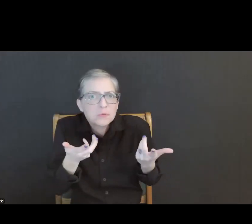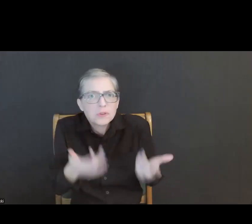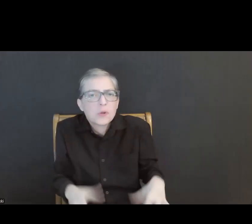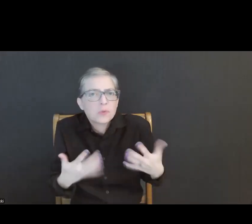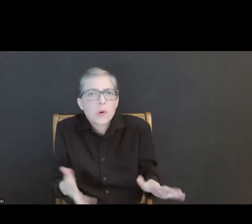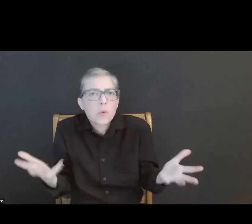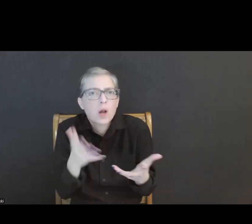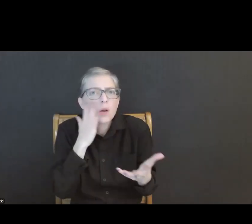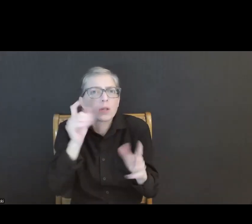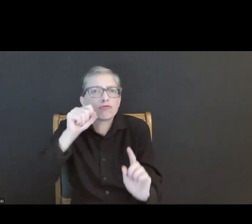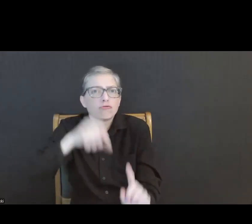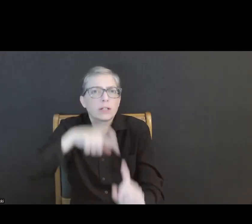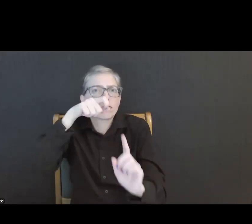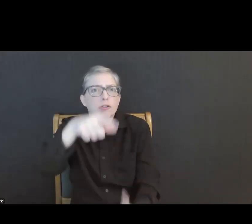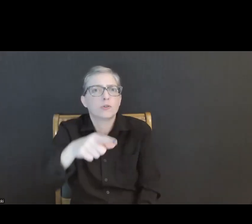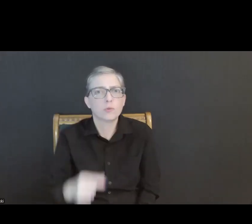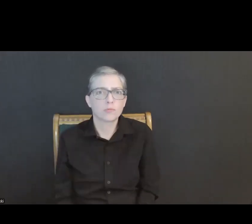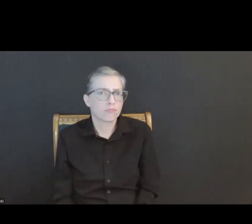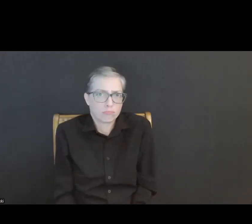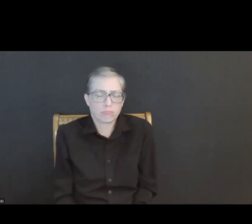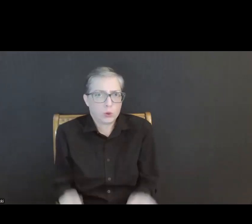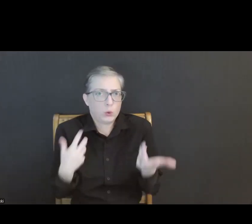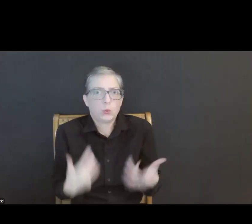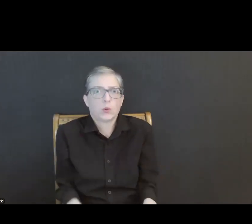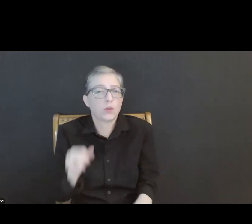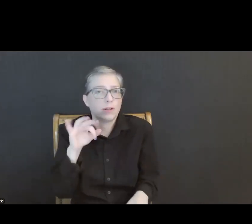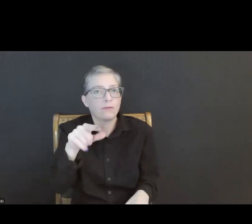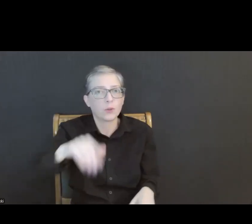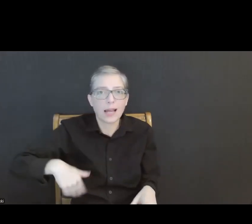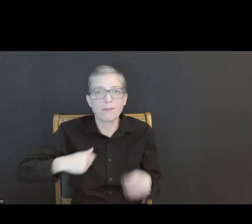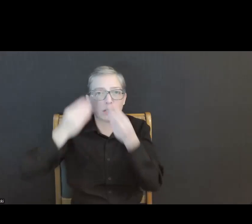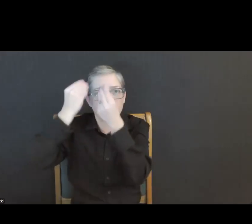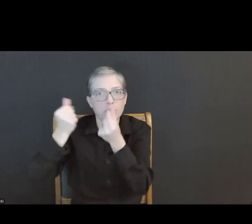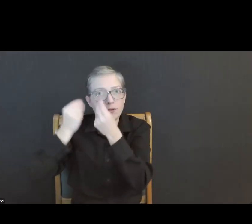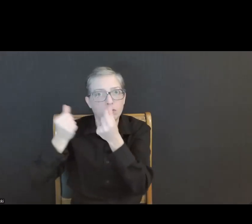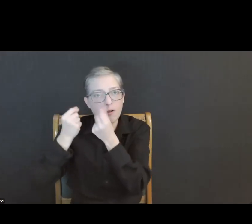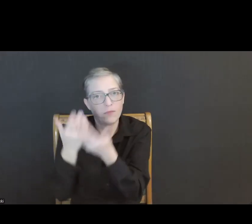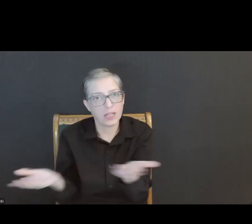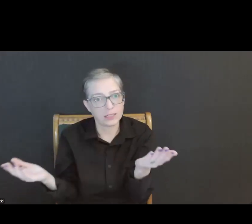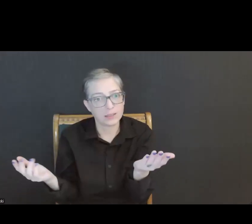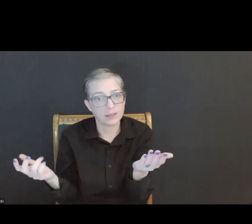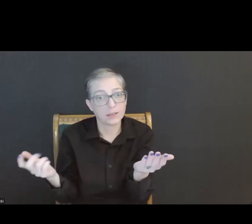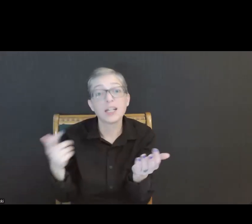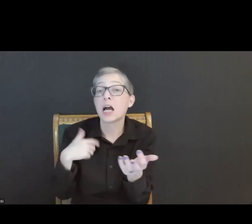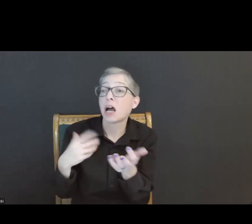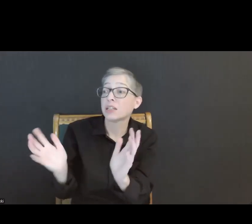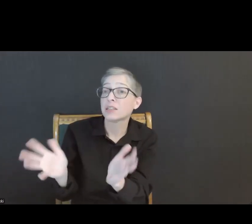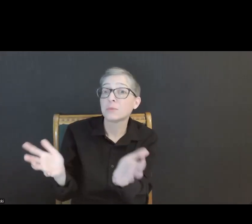that you haven't resolved right you know um so I speak to people about forgiving um their family